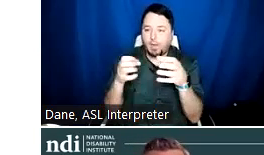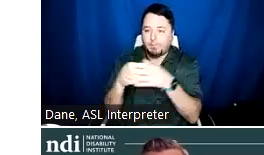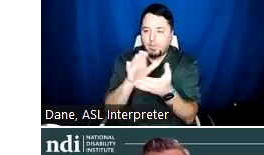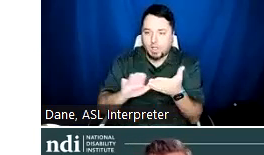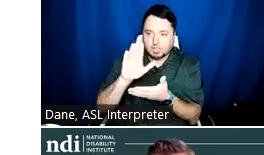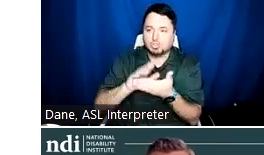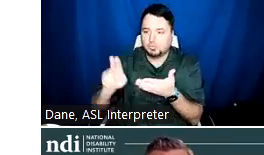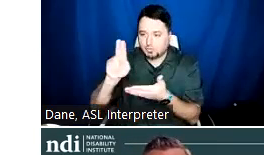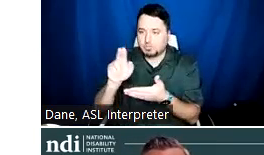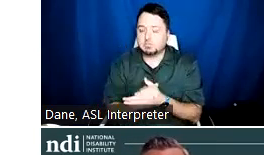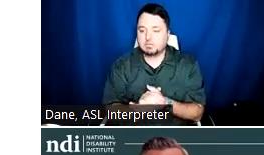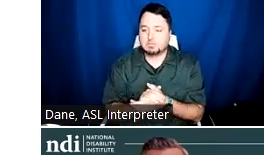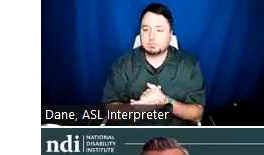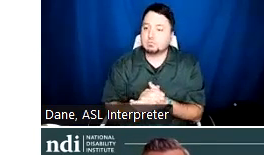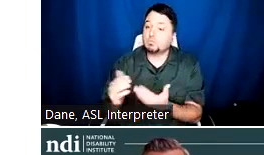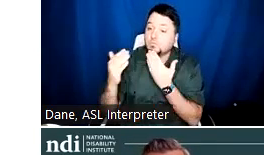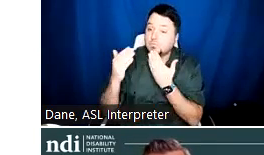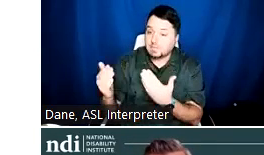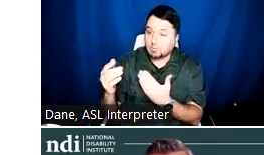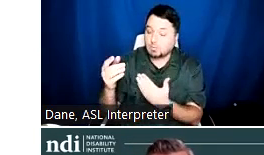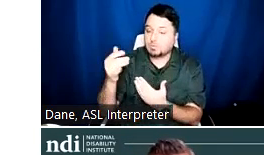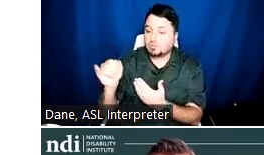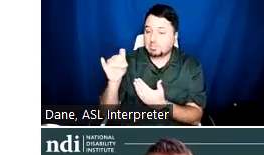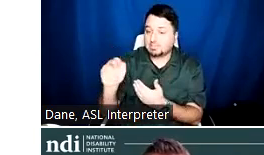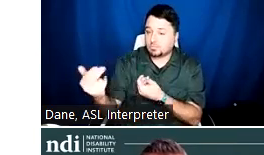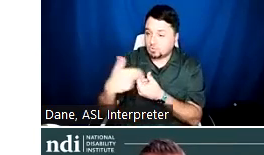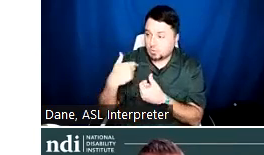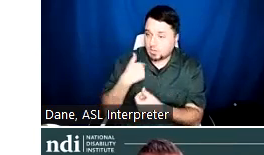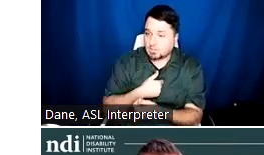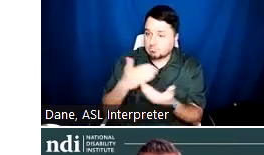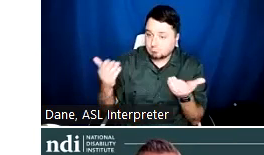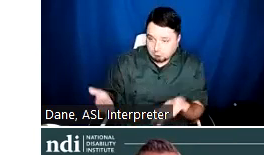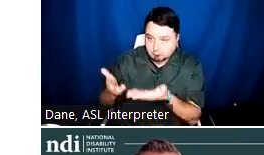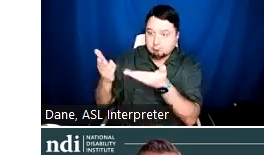With that, thank you Jason for joining us and I would like to turn it over to you to